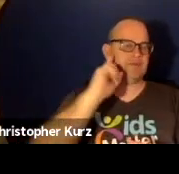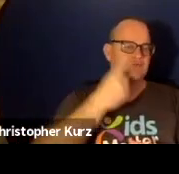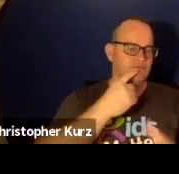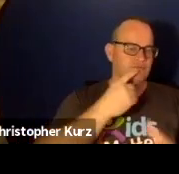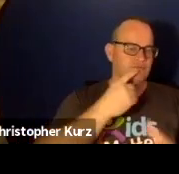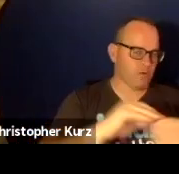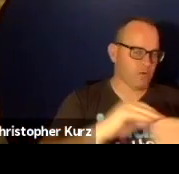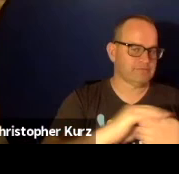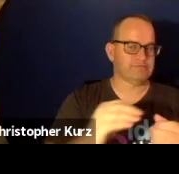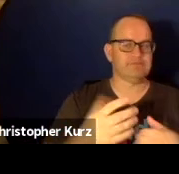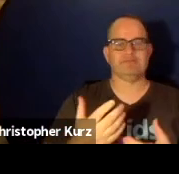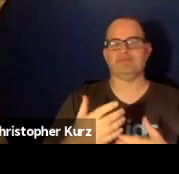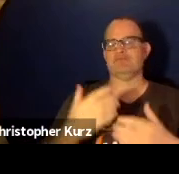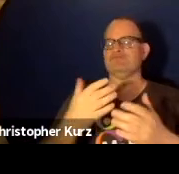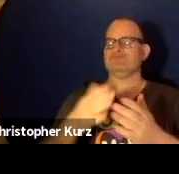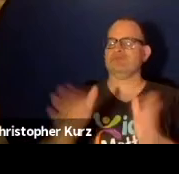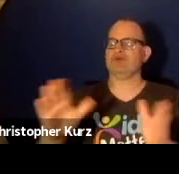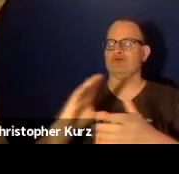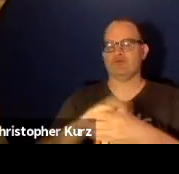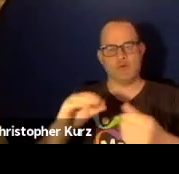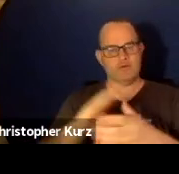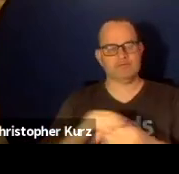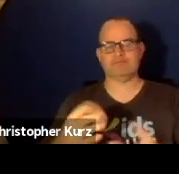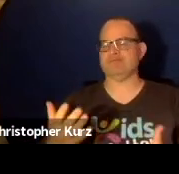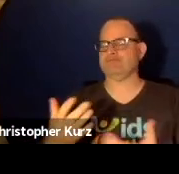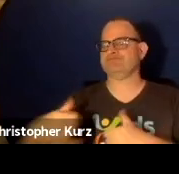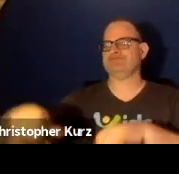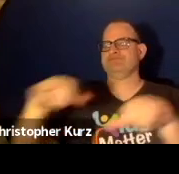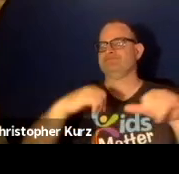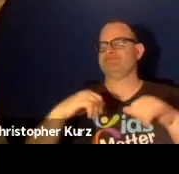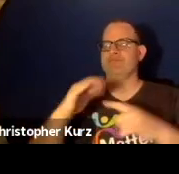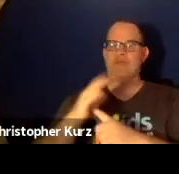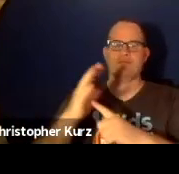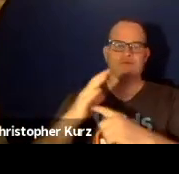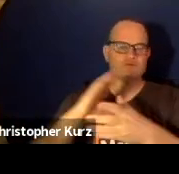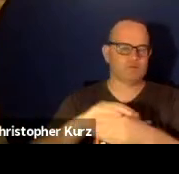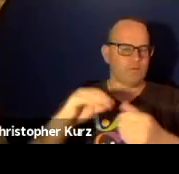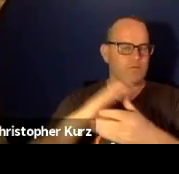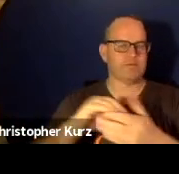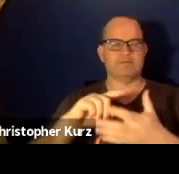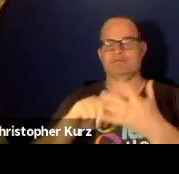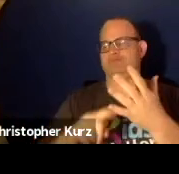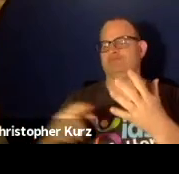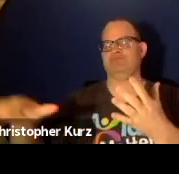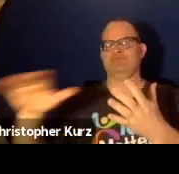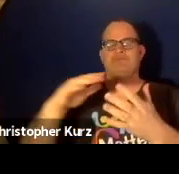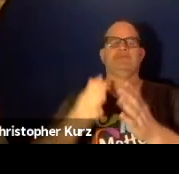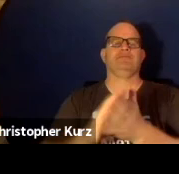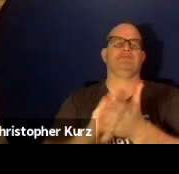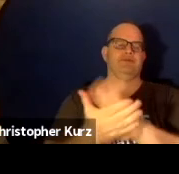to create more stories for deaf children. Stories about the deaf community, popular